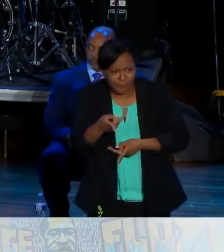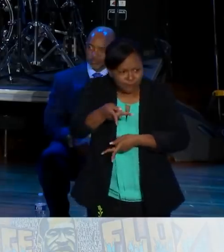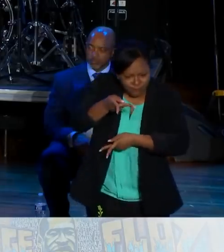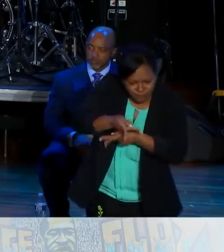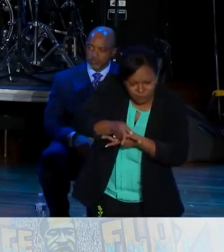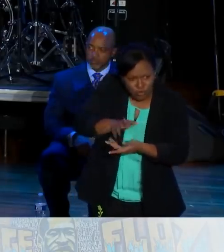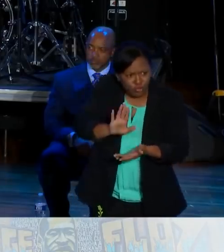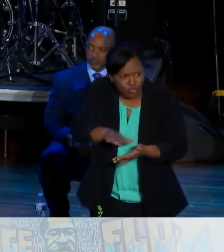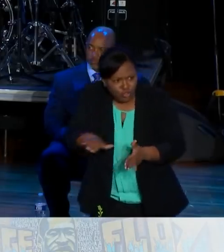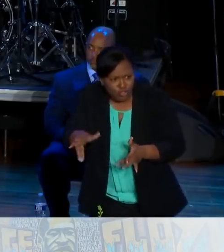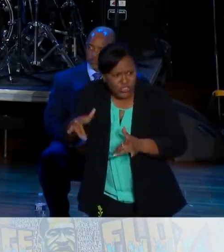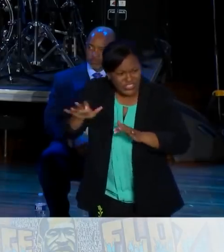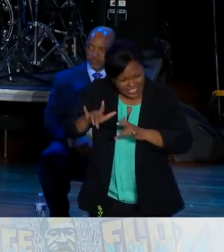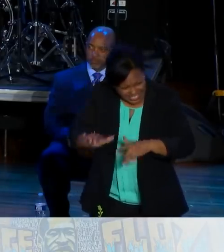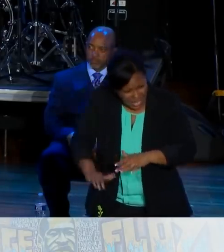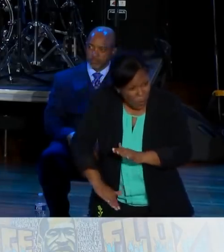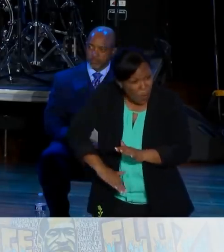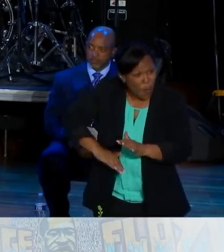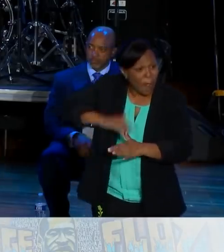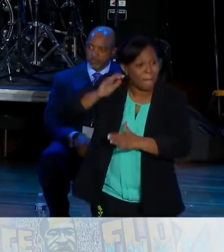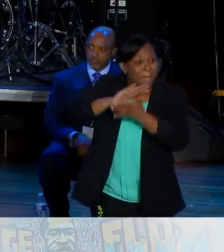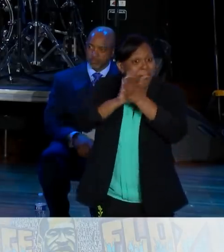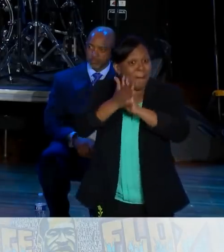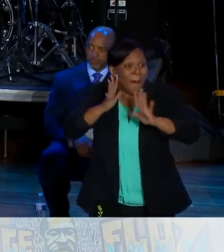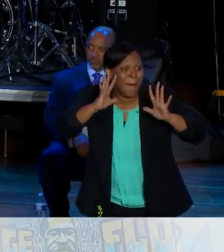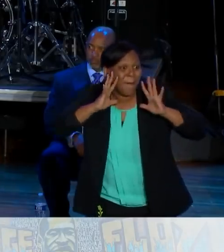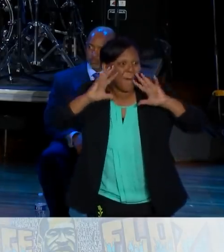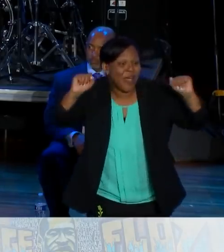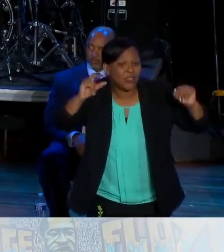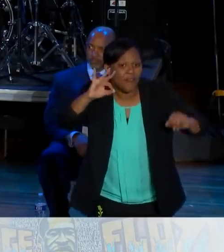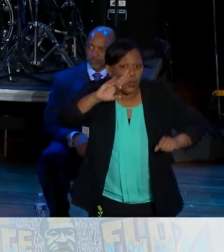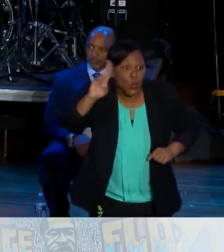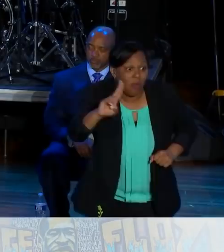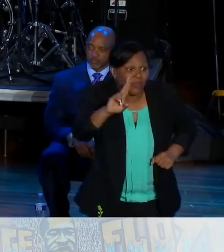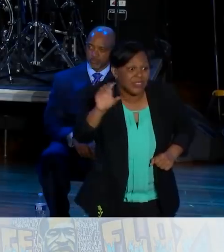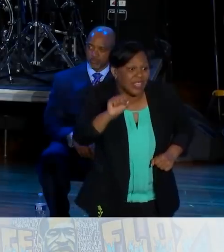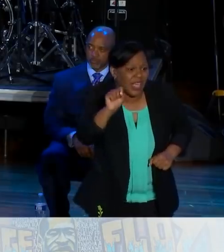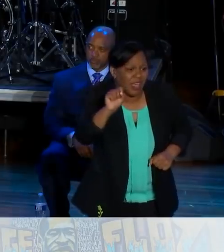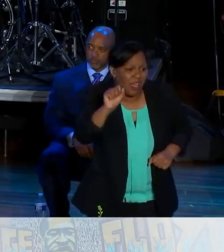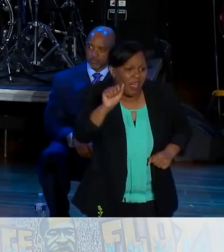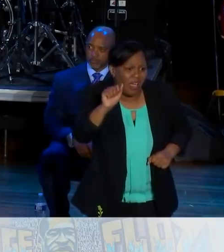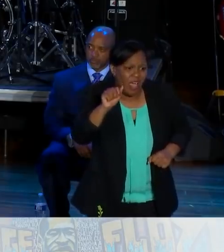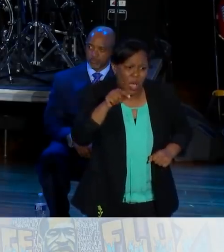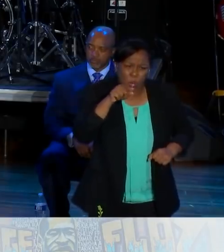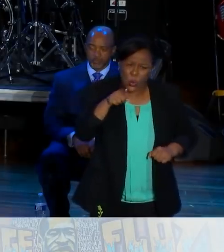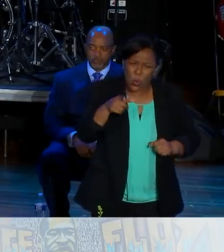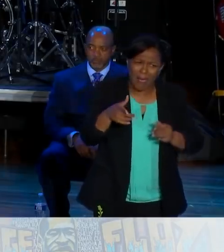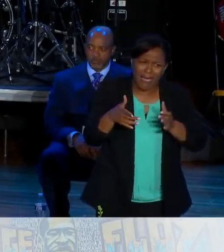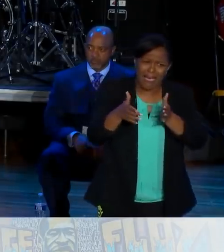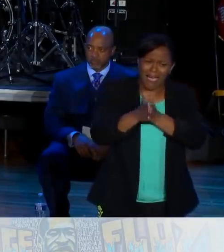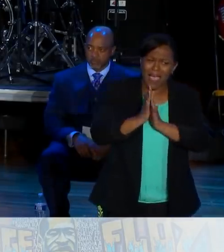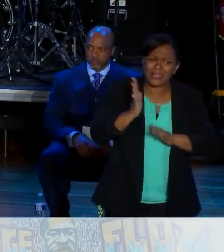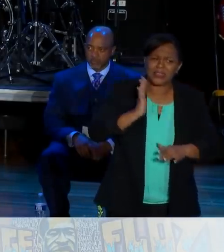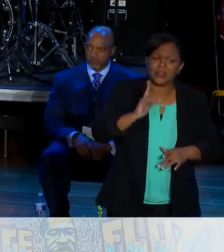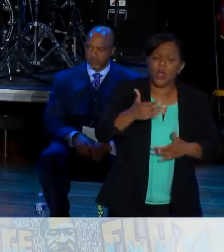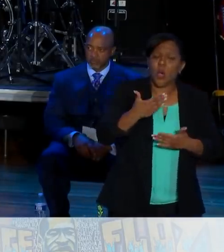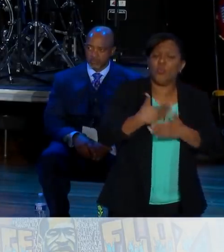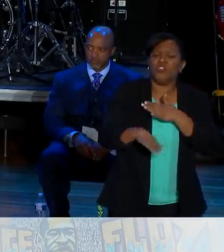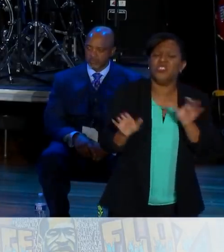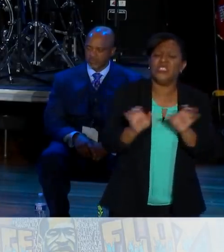PARENT HOME, EDUCATES HIMSELF AND RISES UP AND BECOMES THE